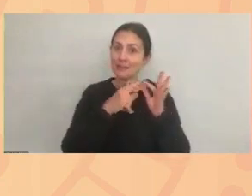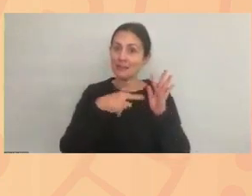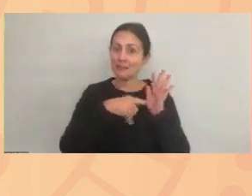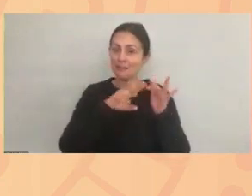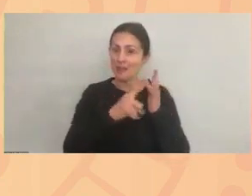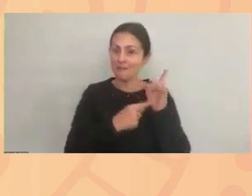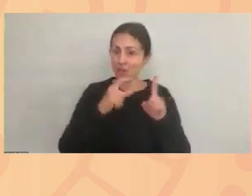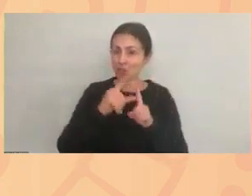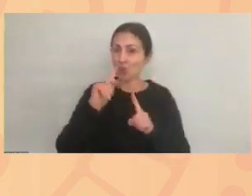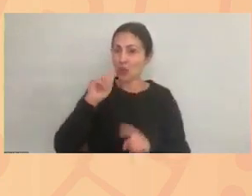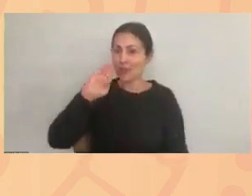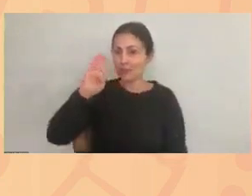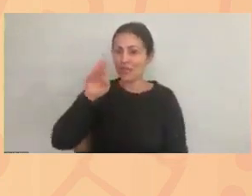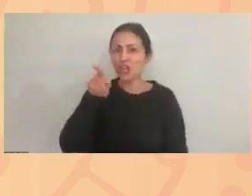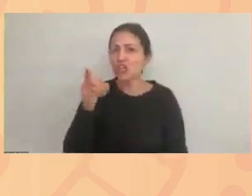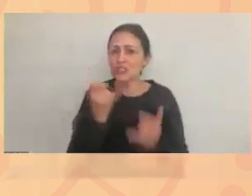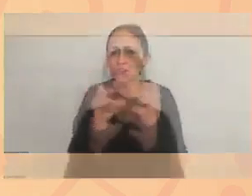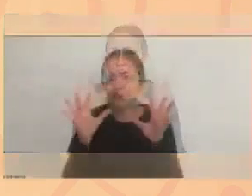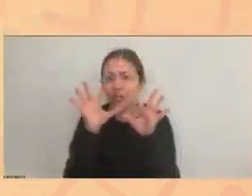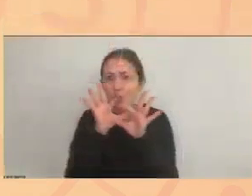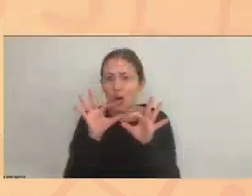She's quite quiet, so please give her a lot of volume.